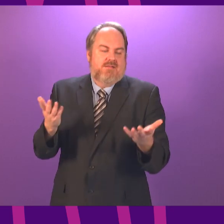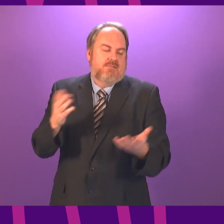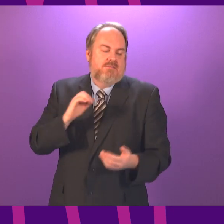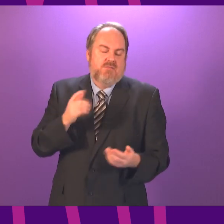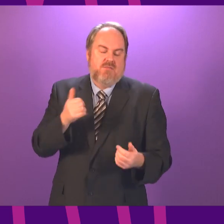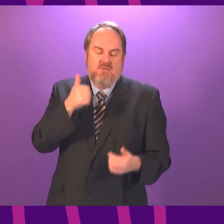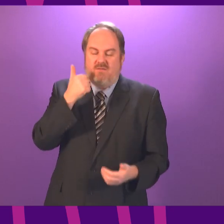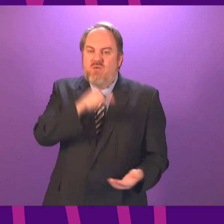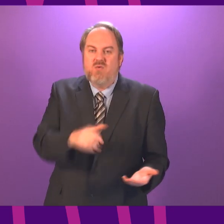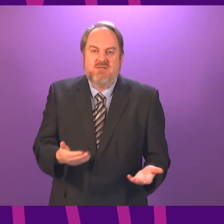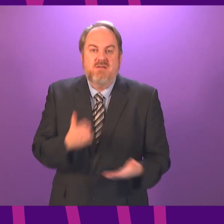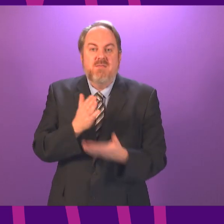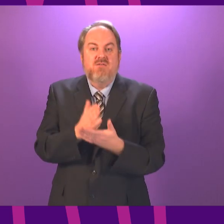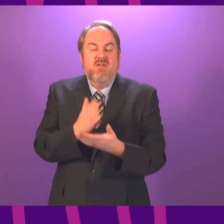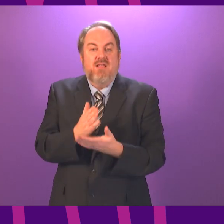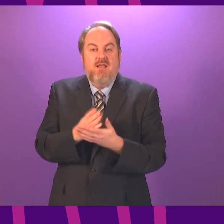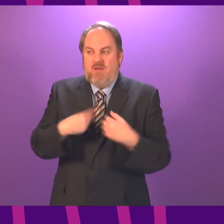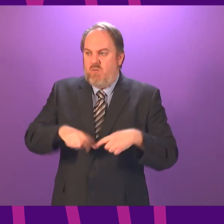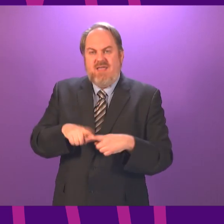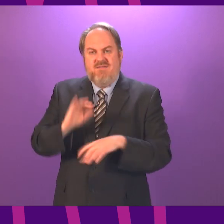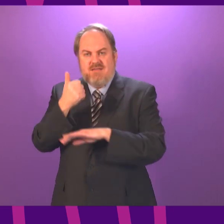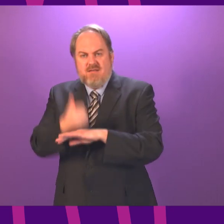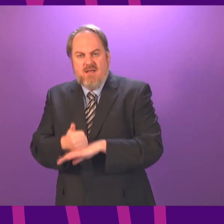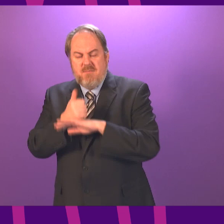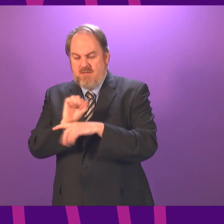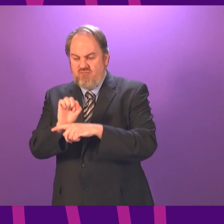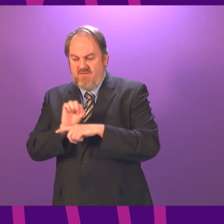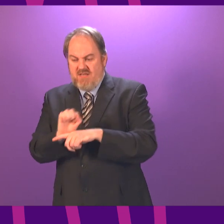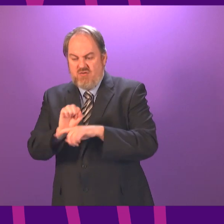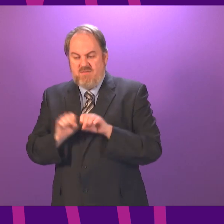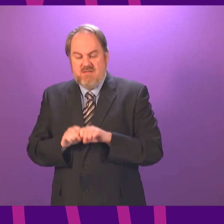the focus was on infection prevention and control in care homes, and on the use of testing,